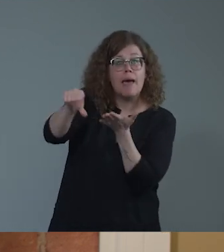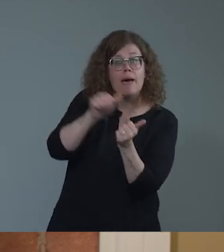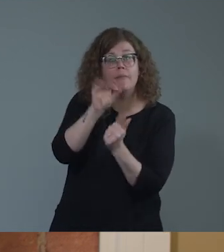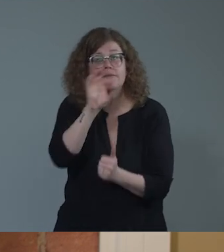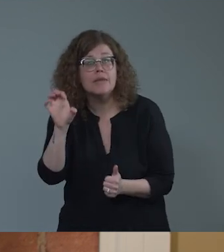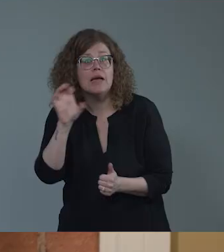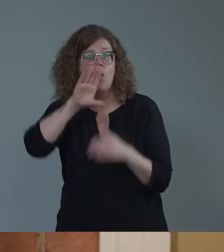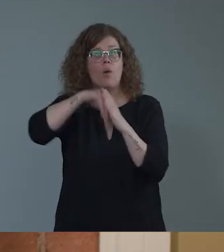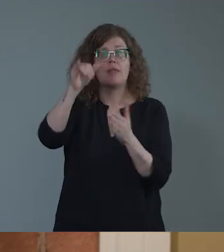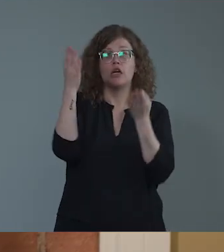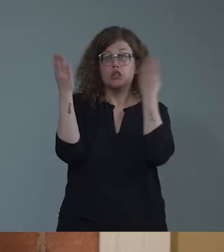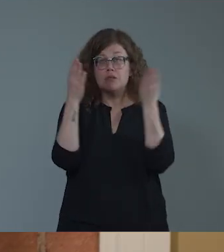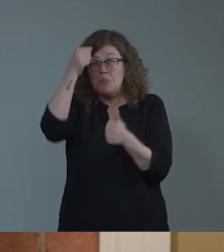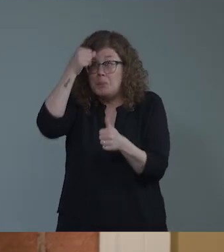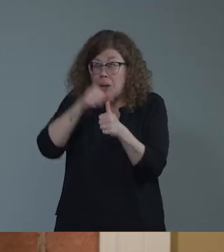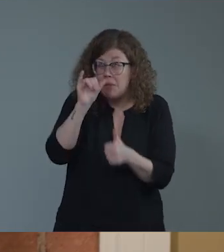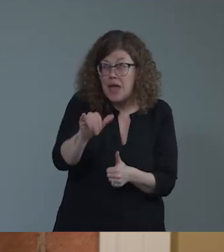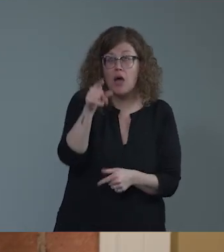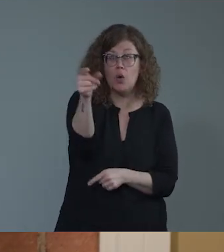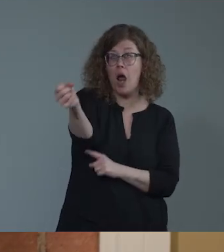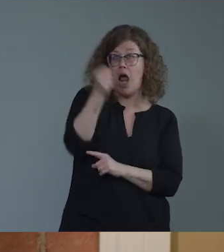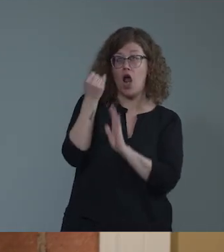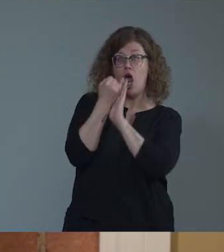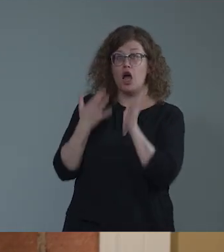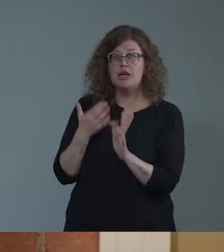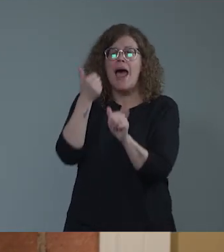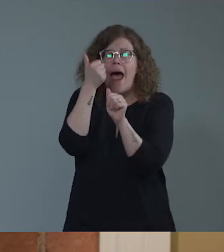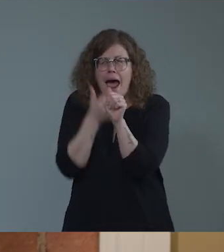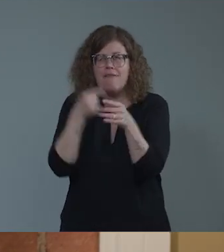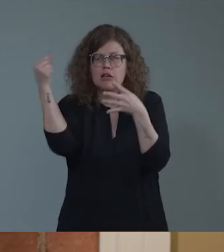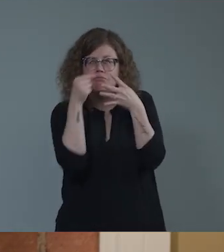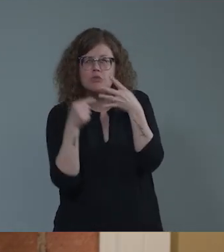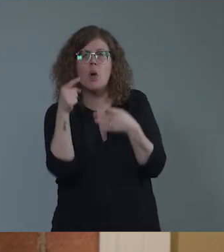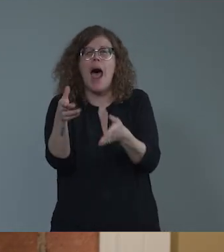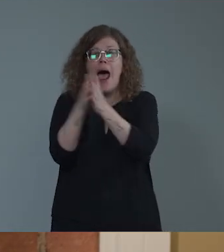as a part of that project is a separate line item that they should be paid for.